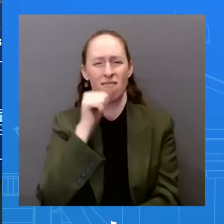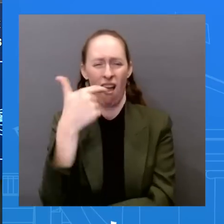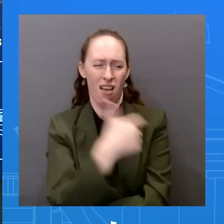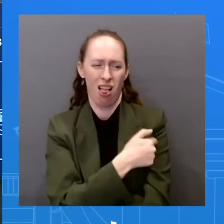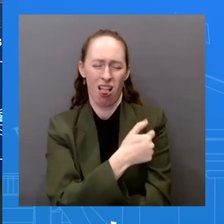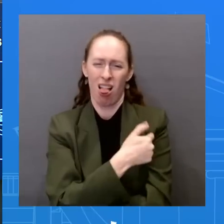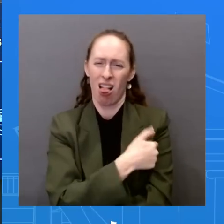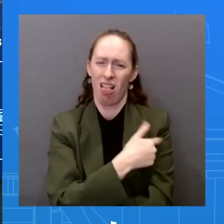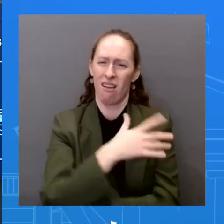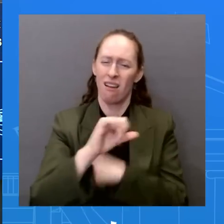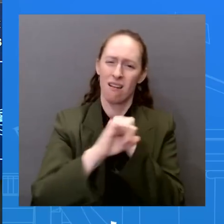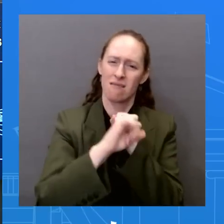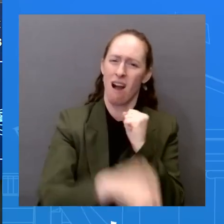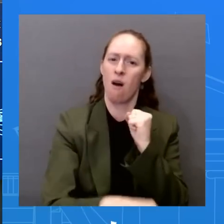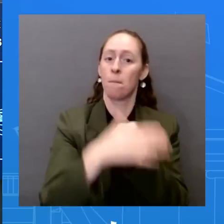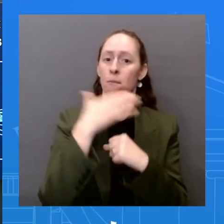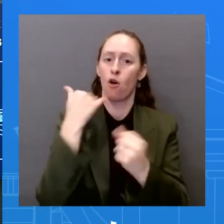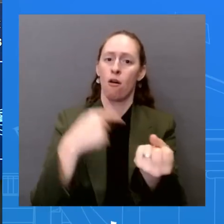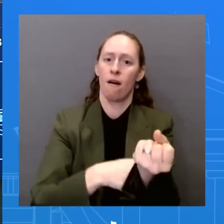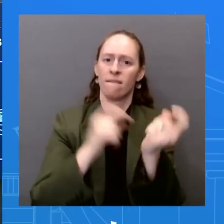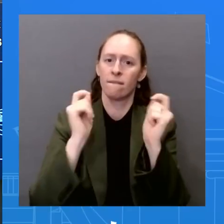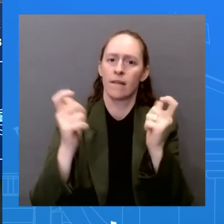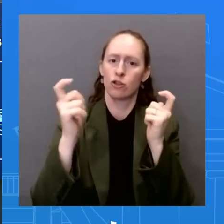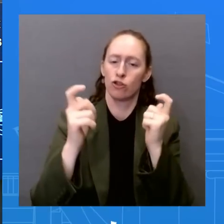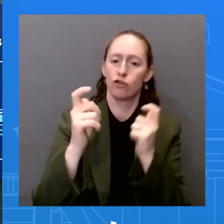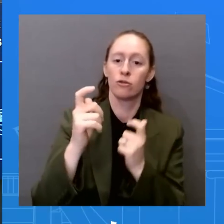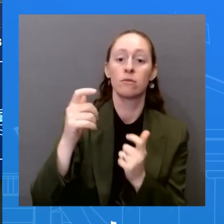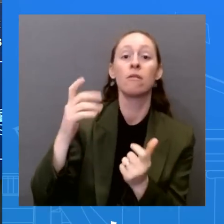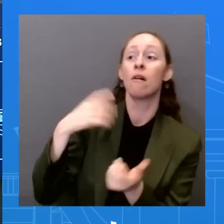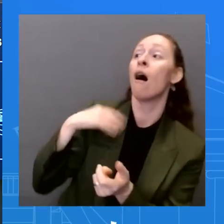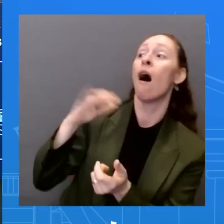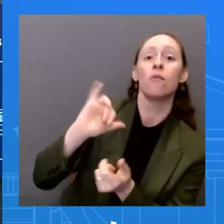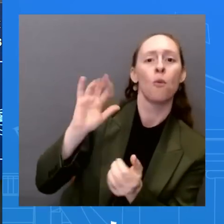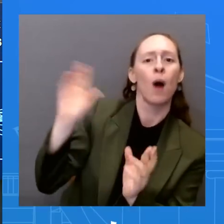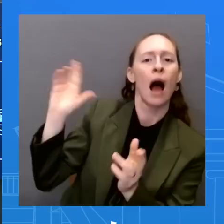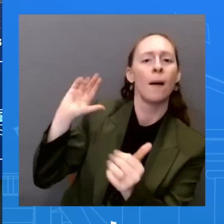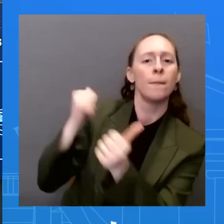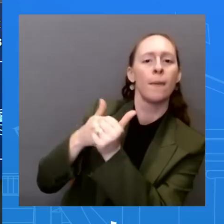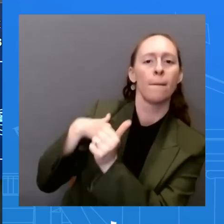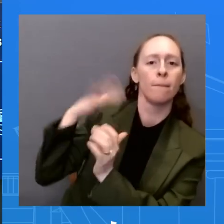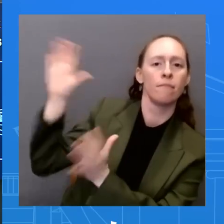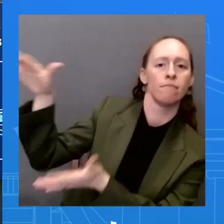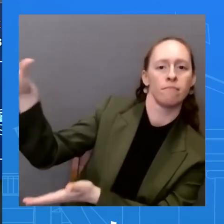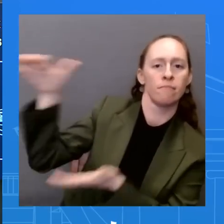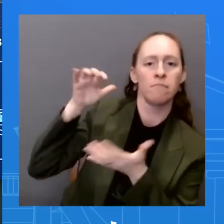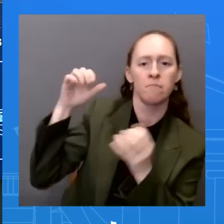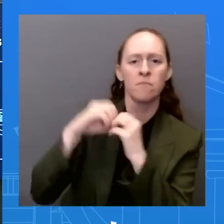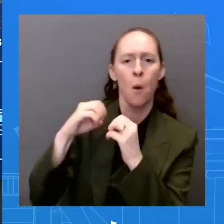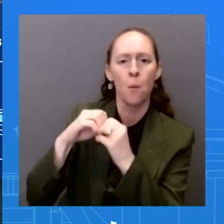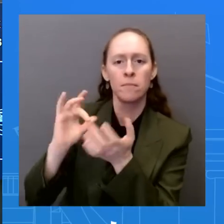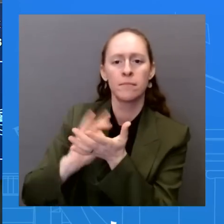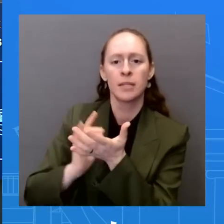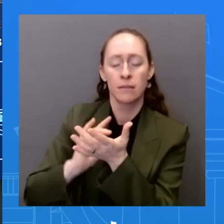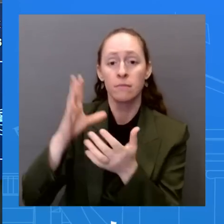as well as to fill and finish in the U.S., has been really important. But we also have all of these equity interventions that include these large events.